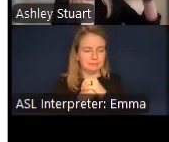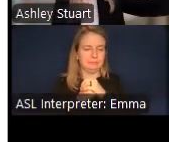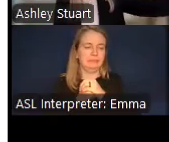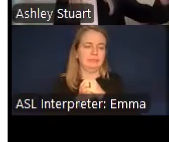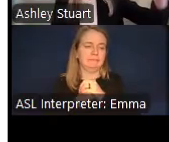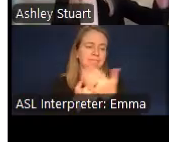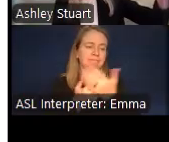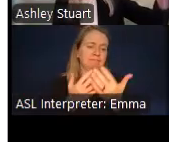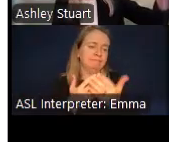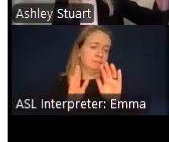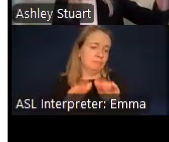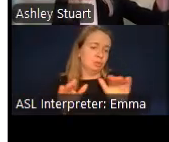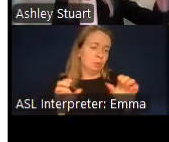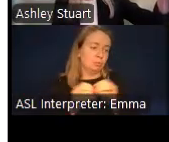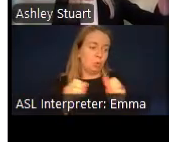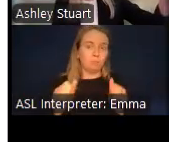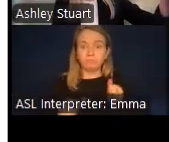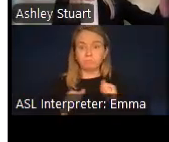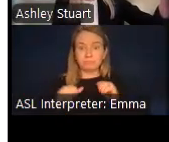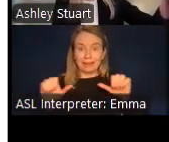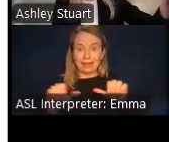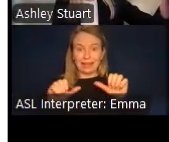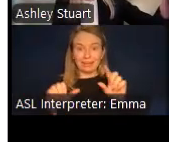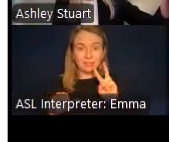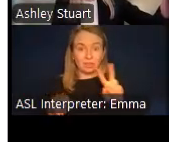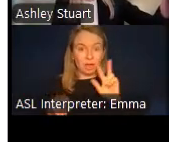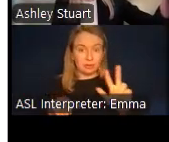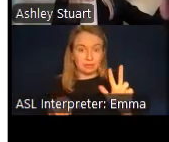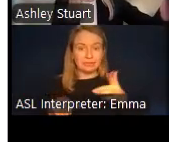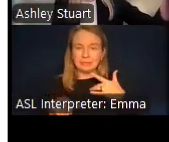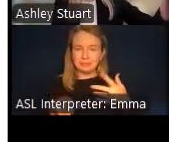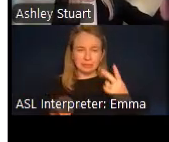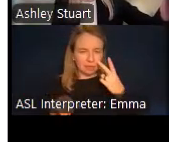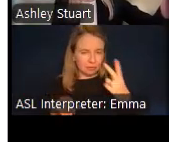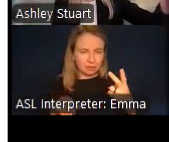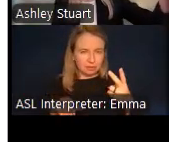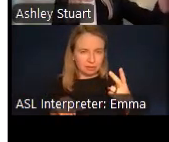might be more active toddlers, we tend to see their trajectory